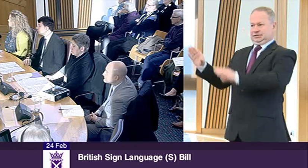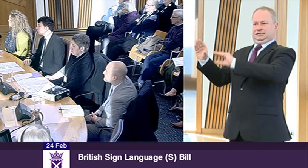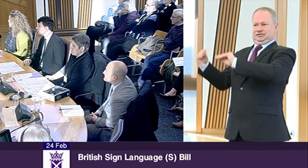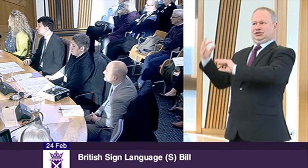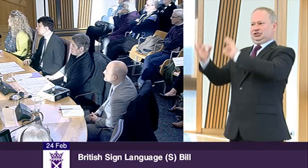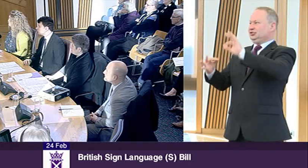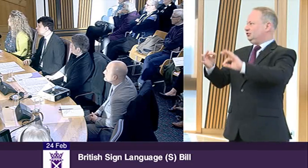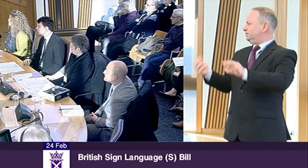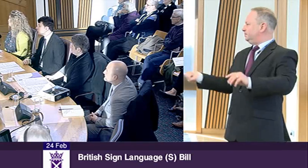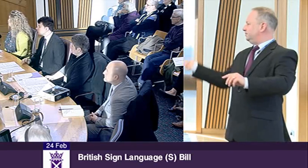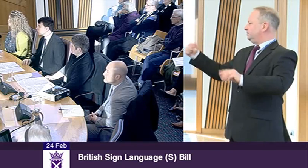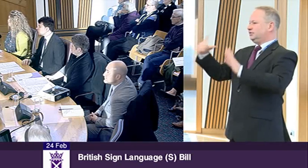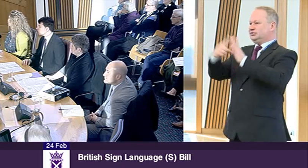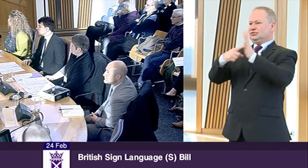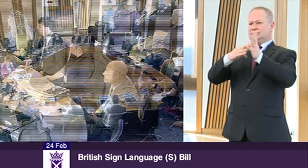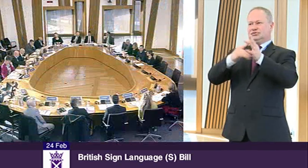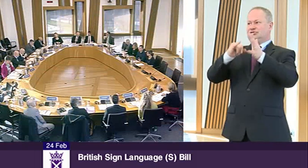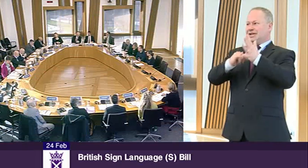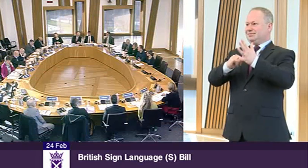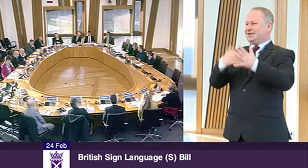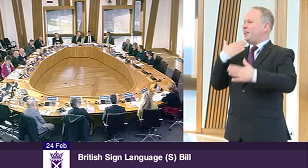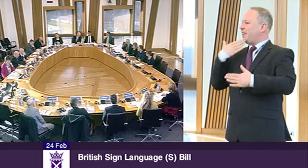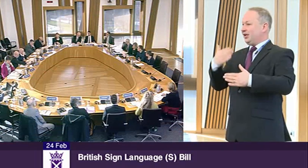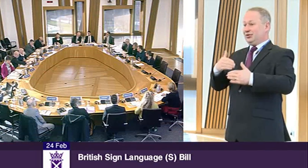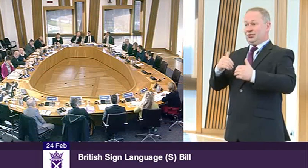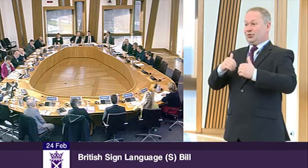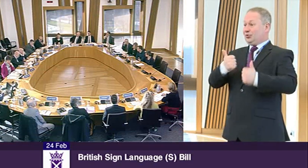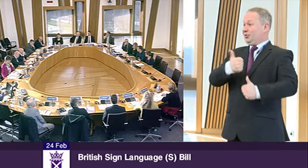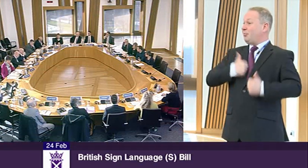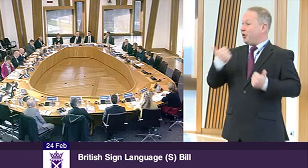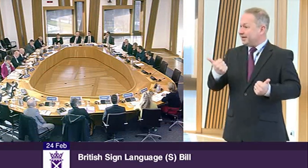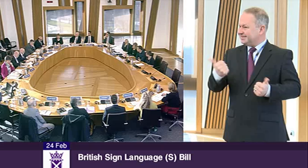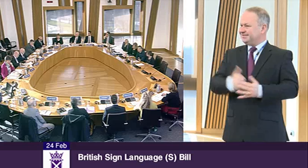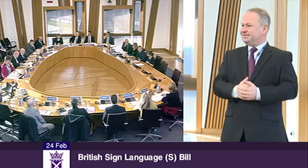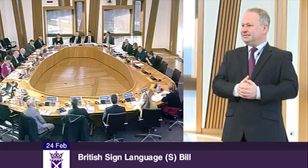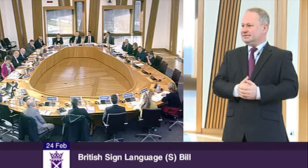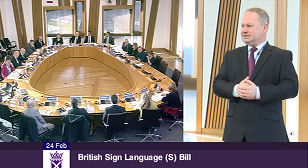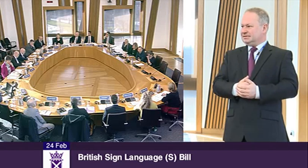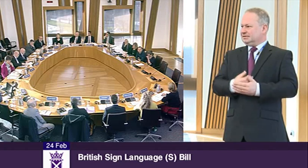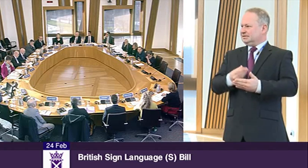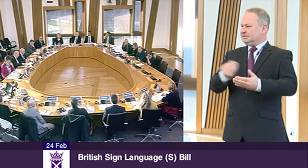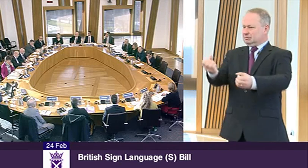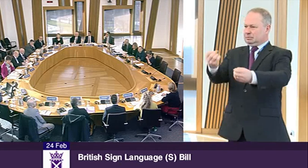James Dornan: A number of comments to the committee have suggested that the bill could